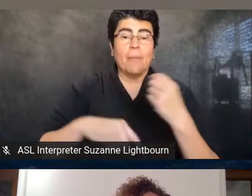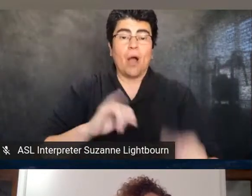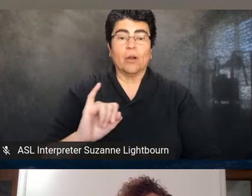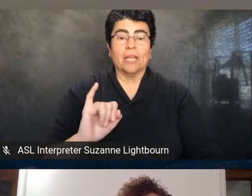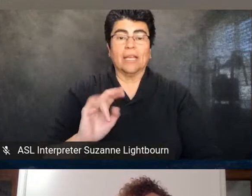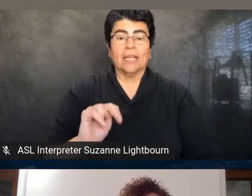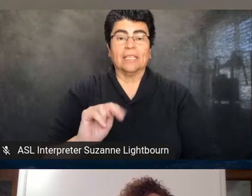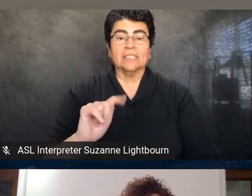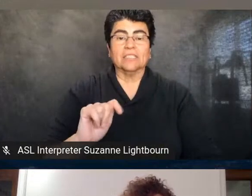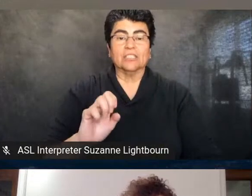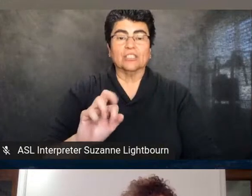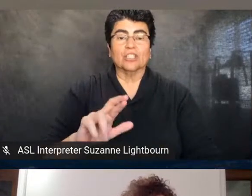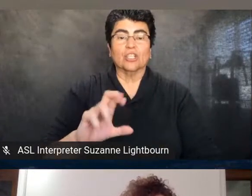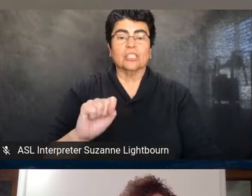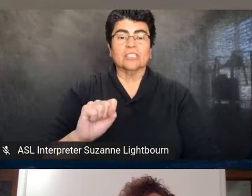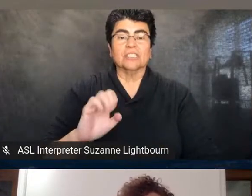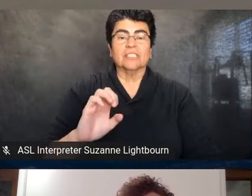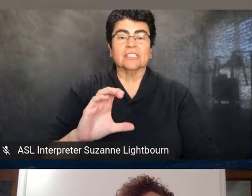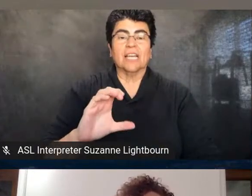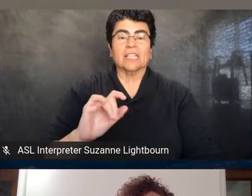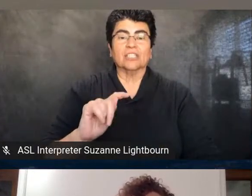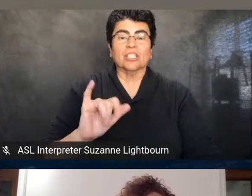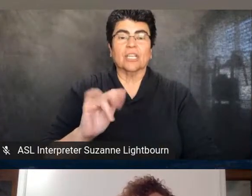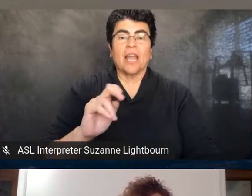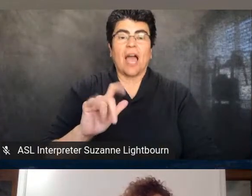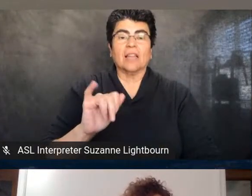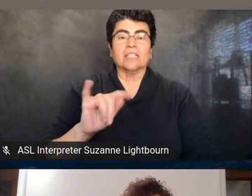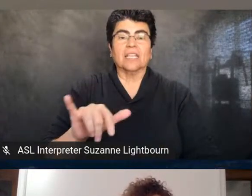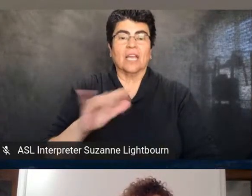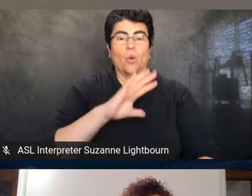because within all of this work it's so important that,